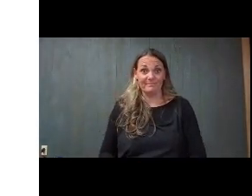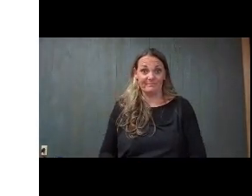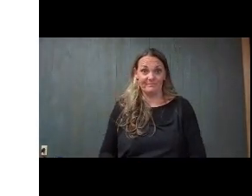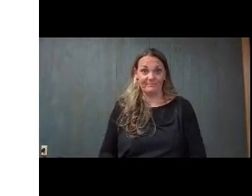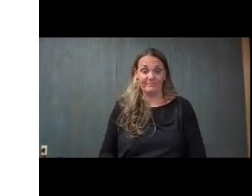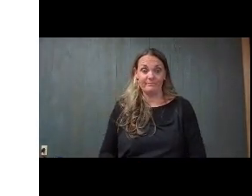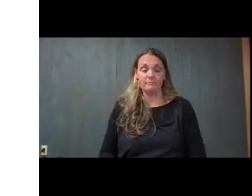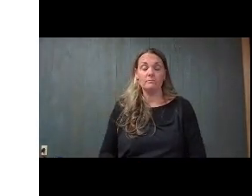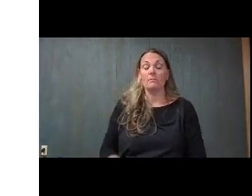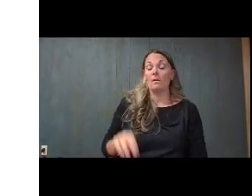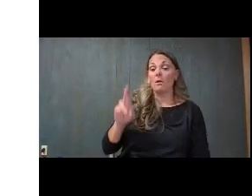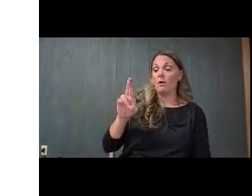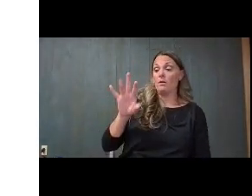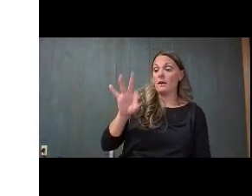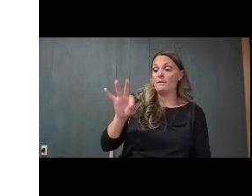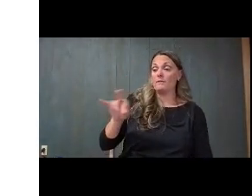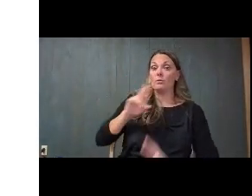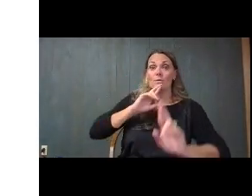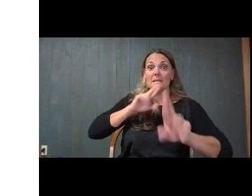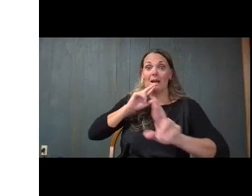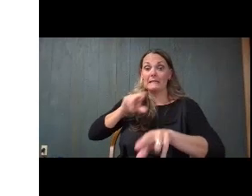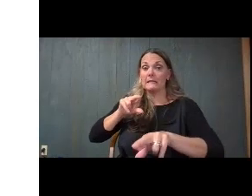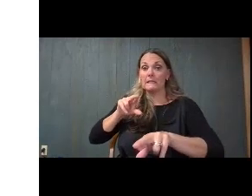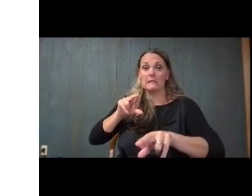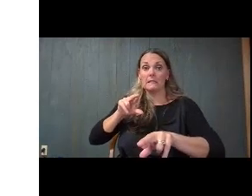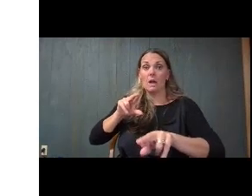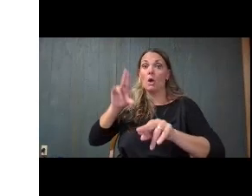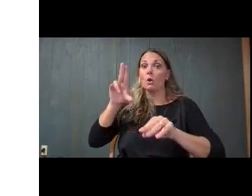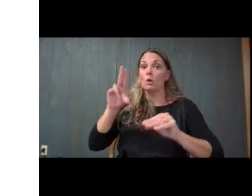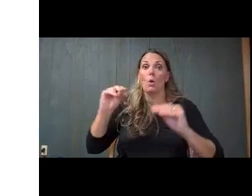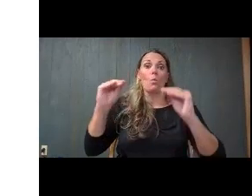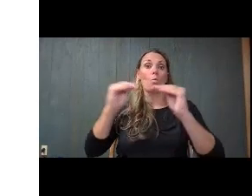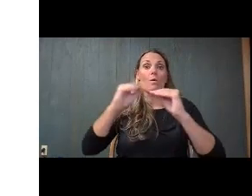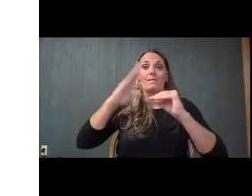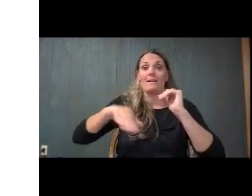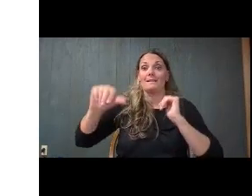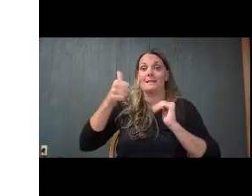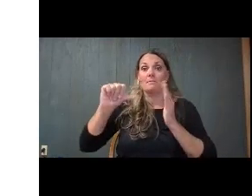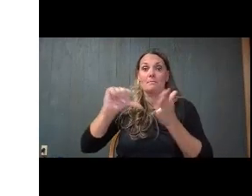RF responses must not exceed ten pages, not including attachments.